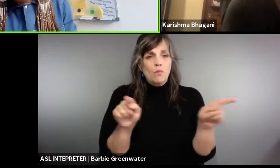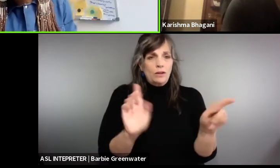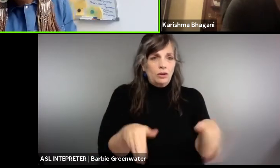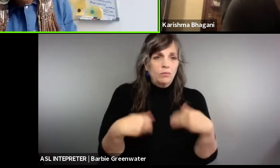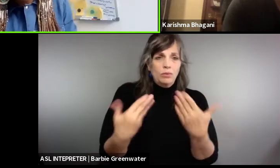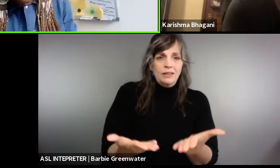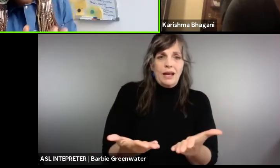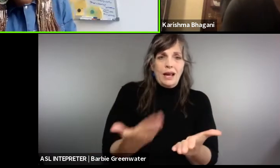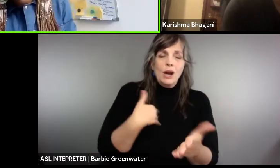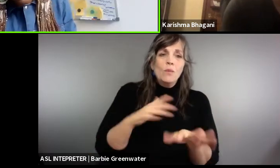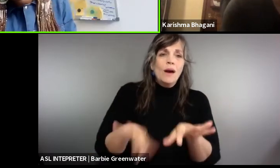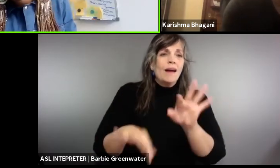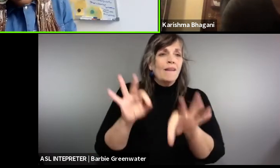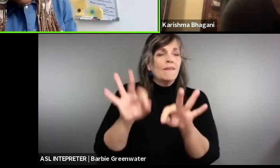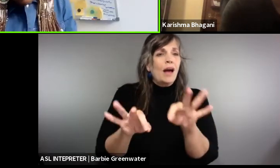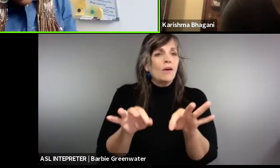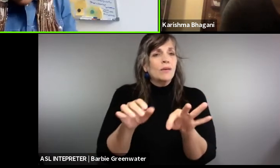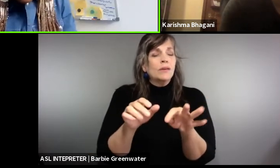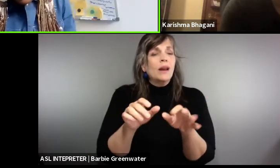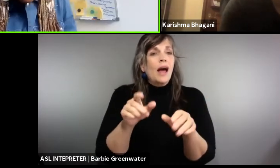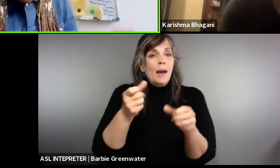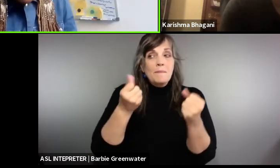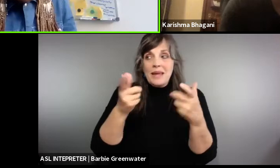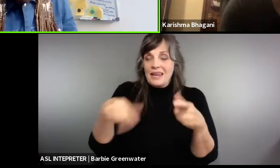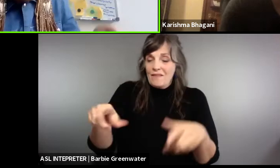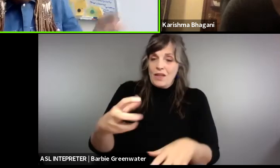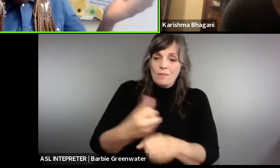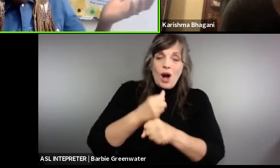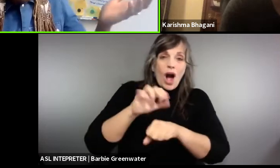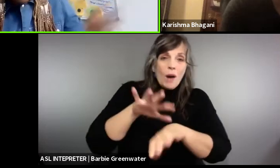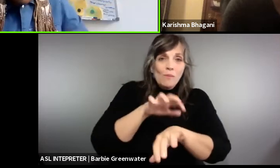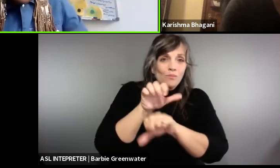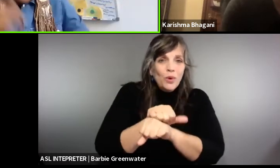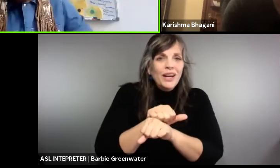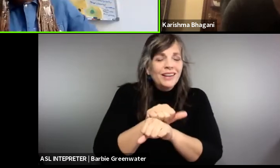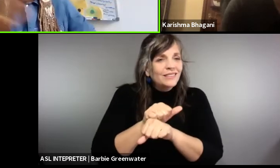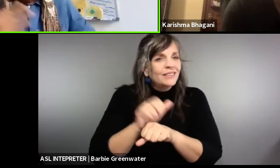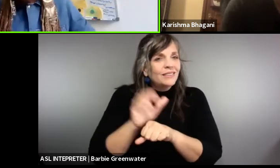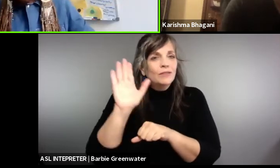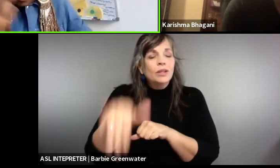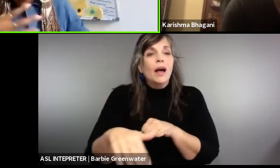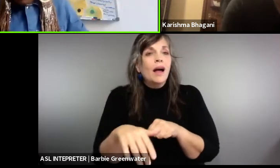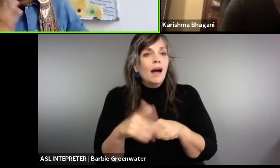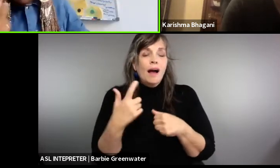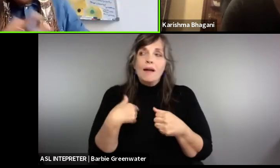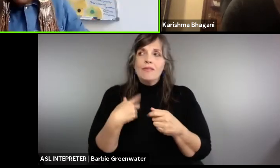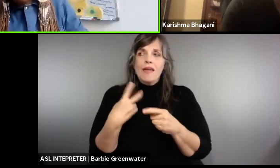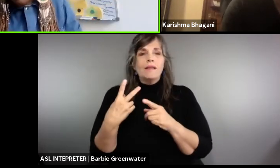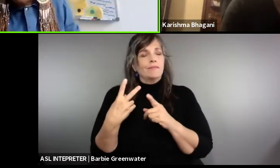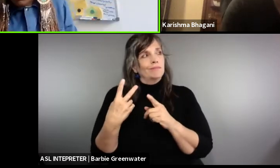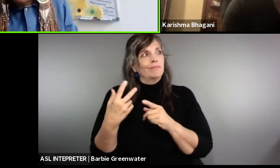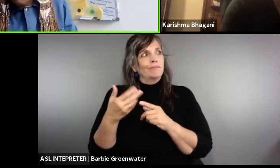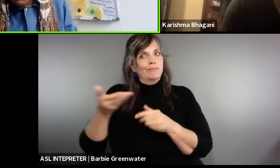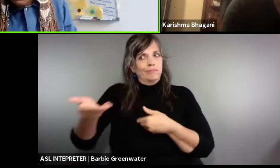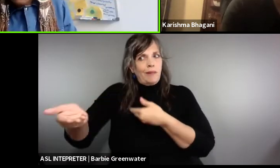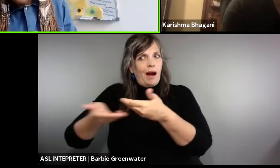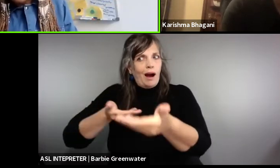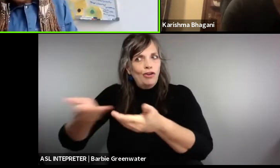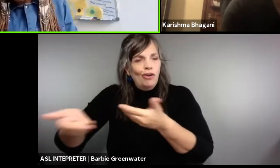is a lot of them picked up bookings. We didn't expect them to just fall out but they picked up bookings for the network of people that we brought in for PACE.